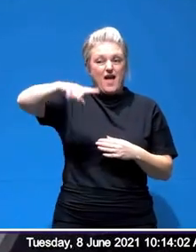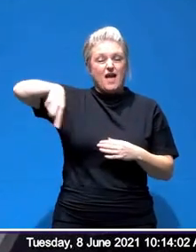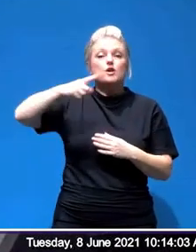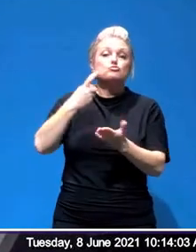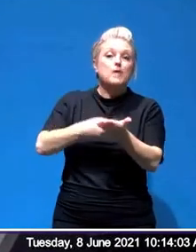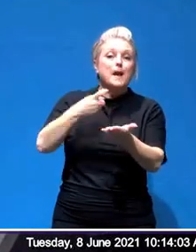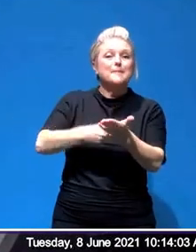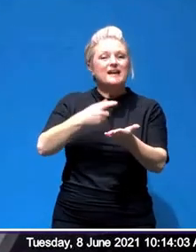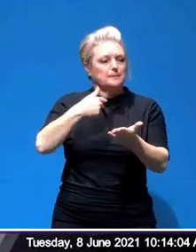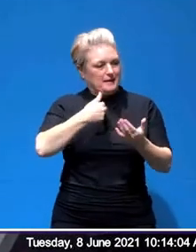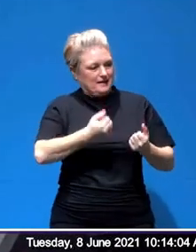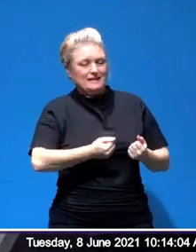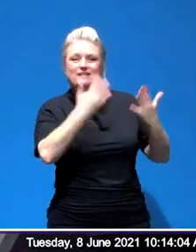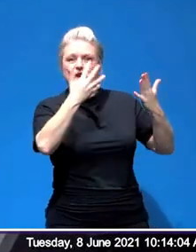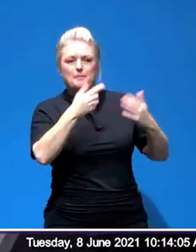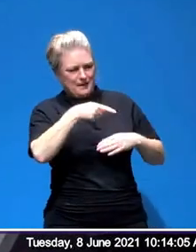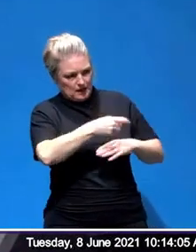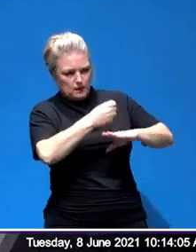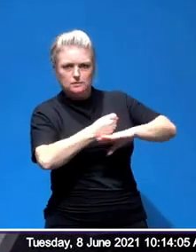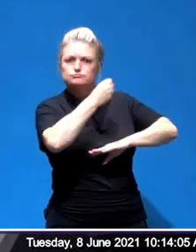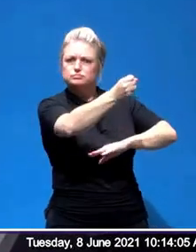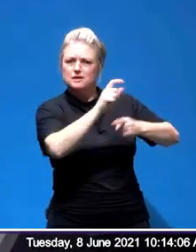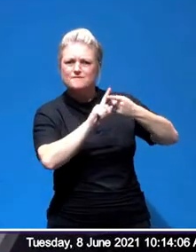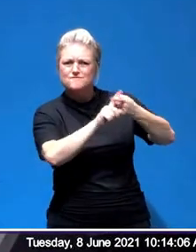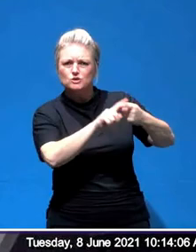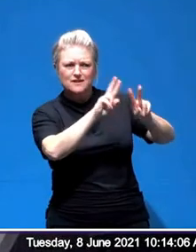I was against doing that because I knew I couldn't cope; I wanted